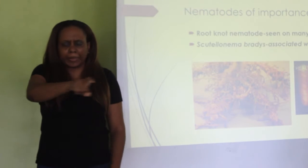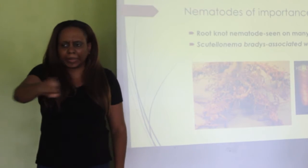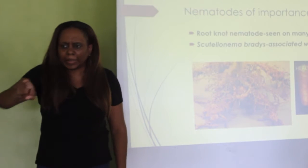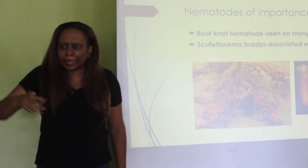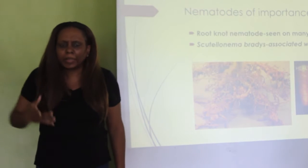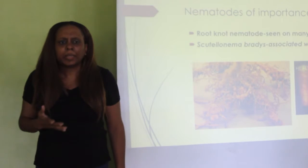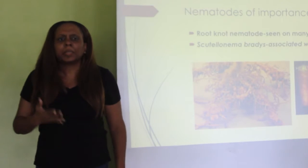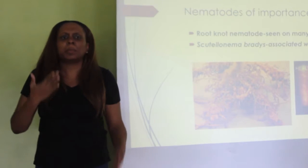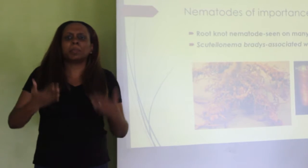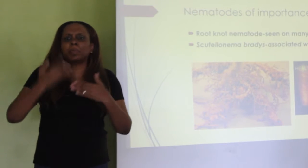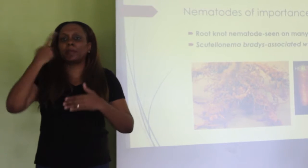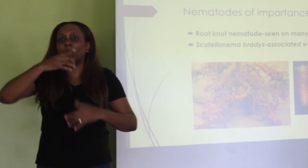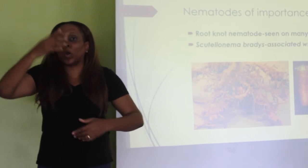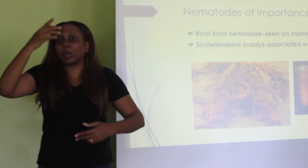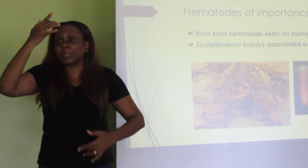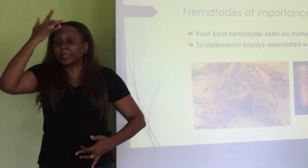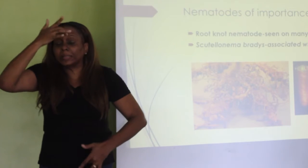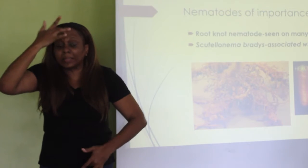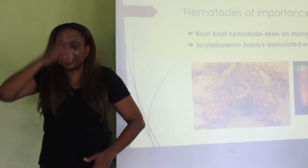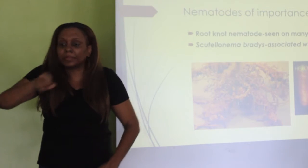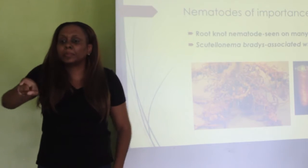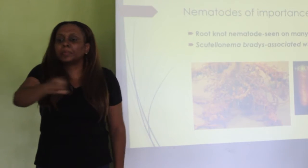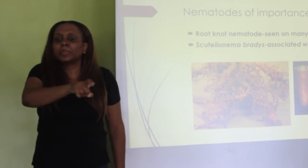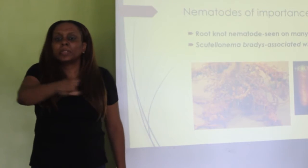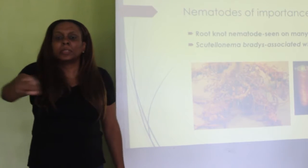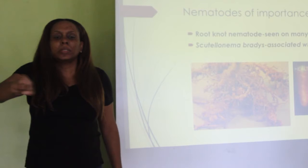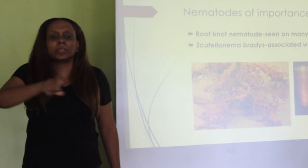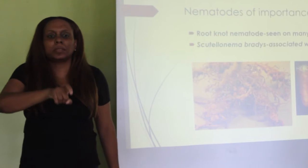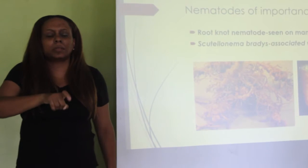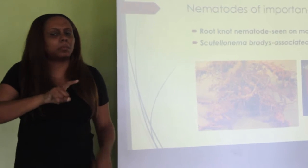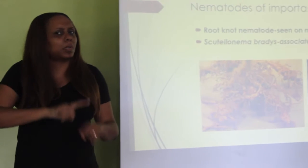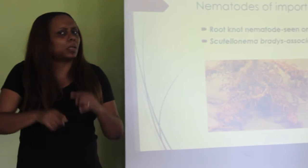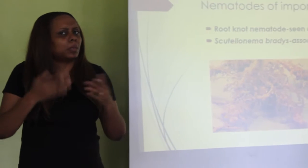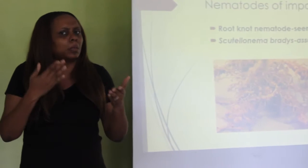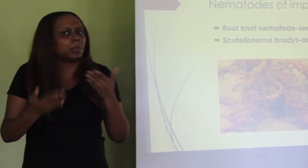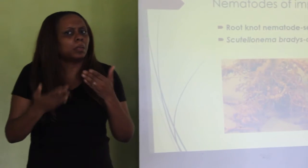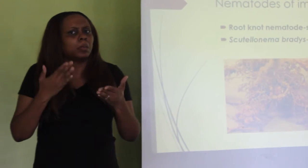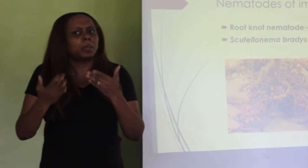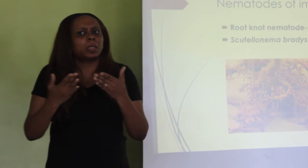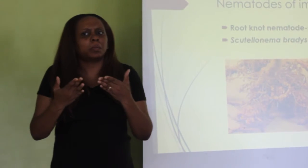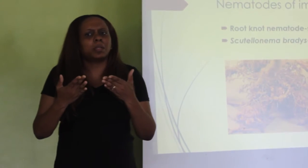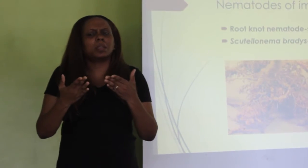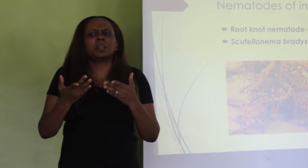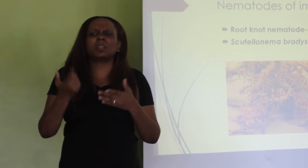diseases and all that kind of stuff but it may be something that's happening at the root at the base